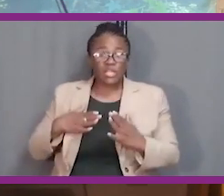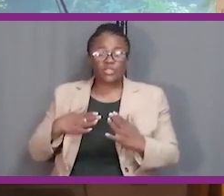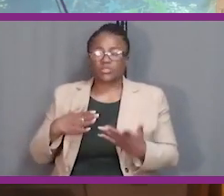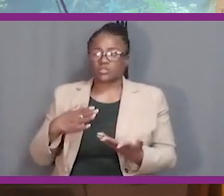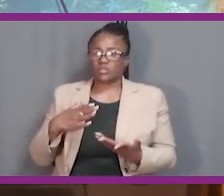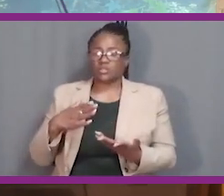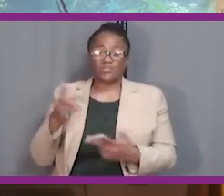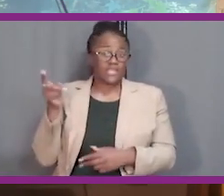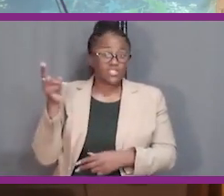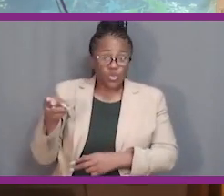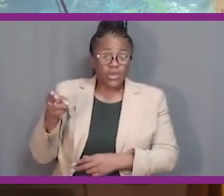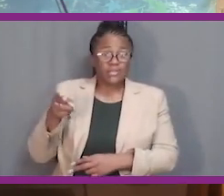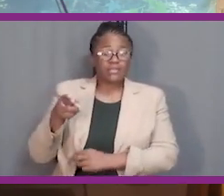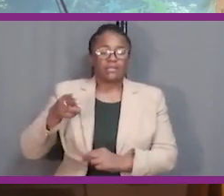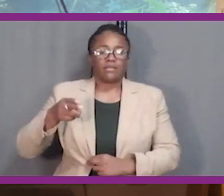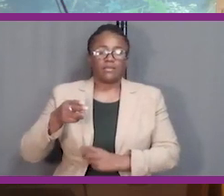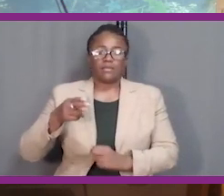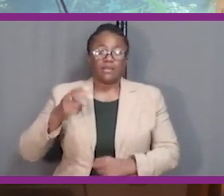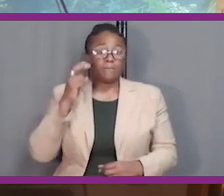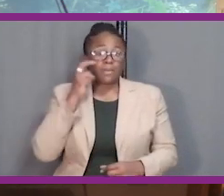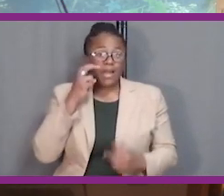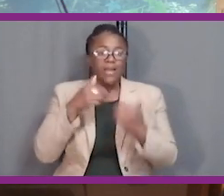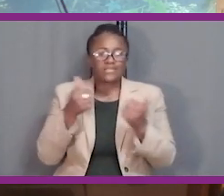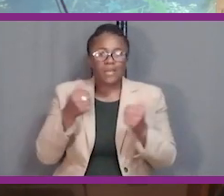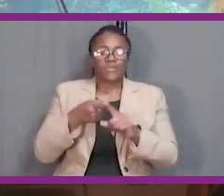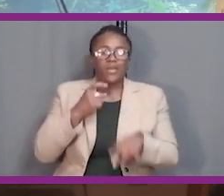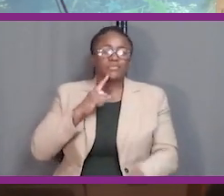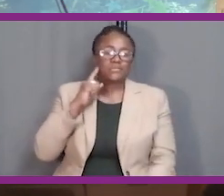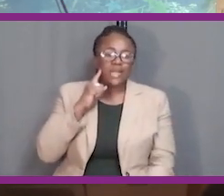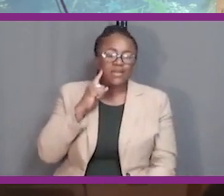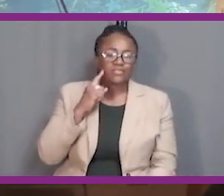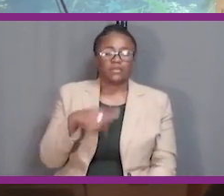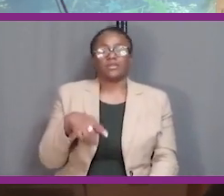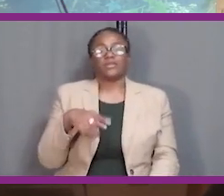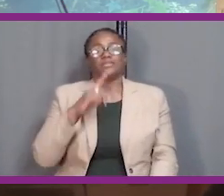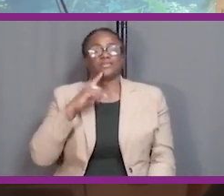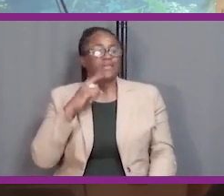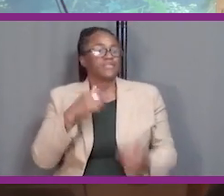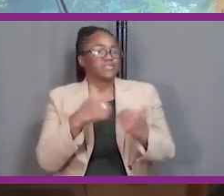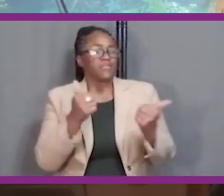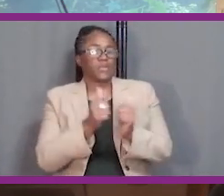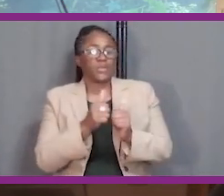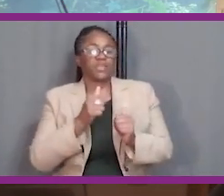people with physical disabilities. And I think this cross-disability idea that disabled women